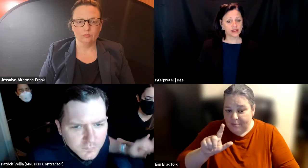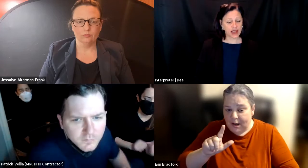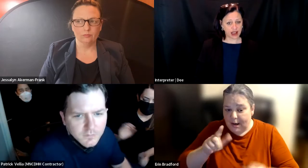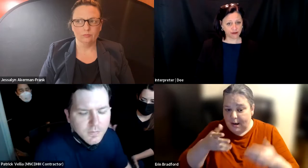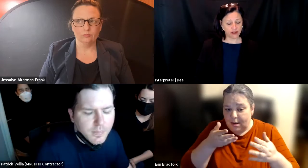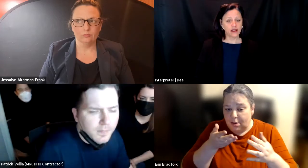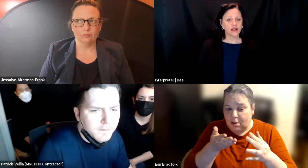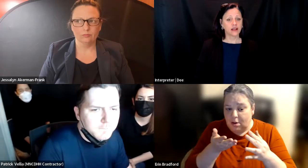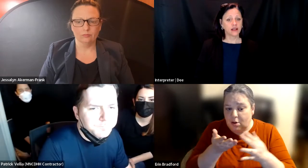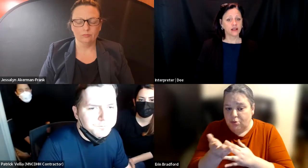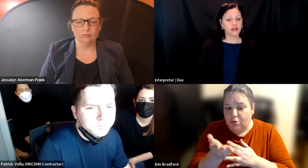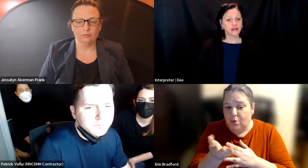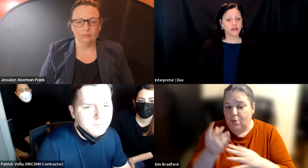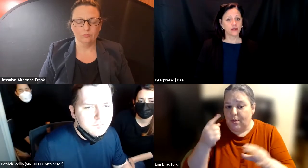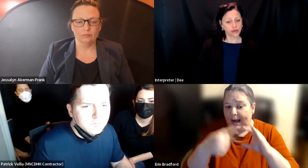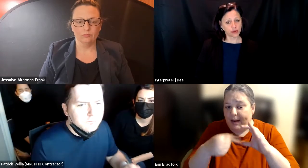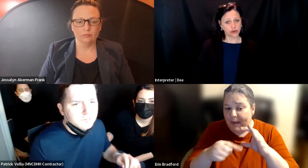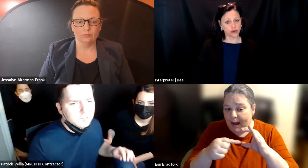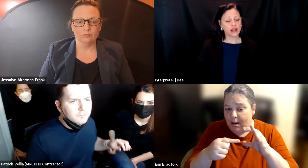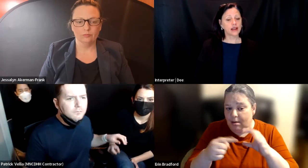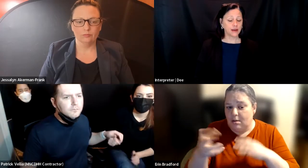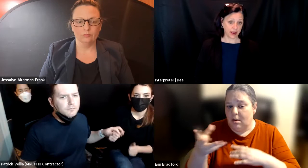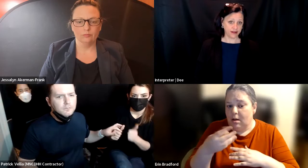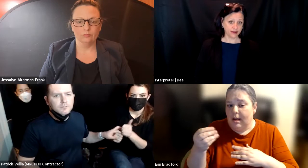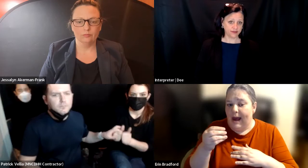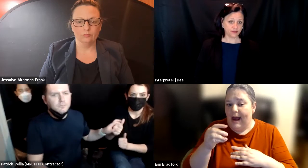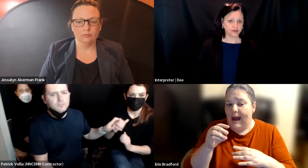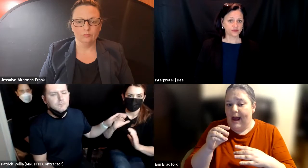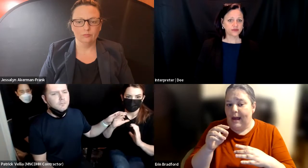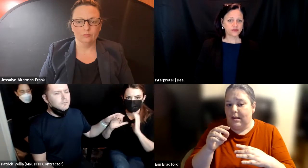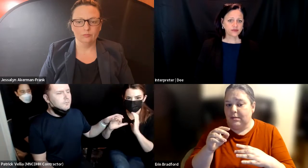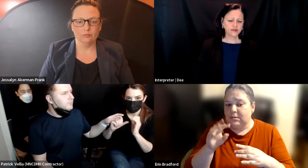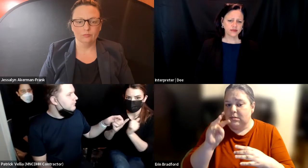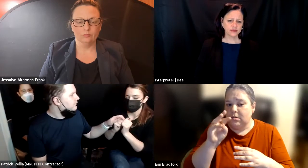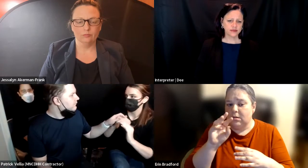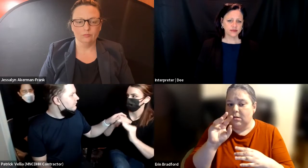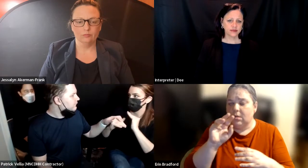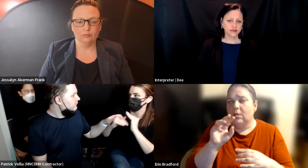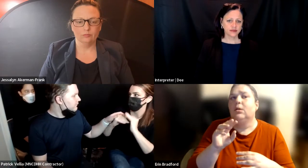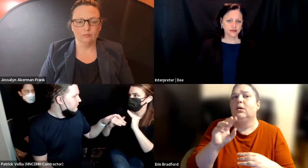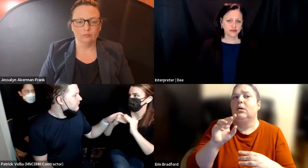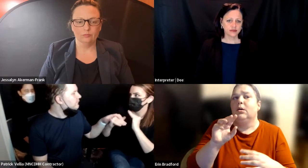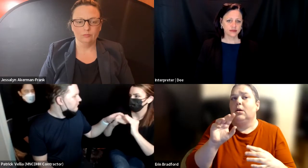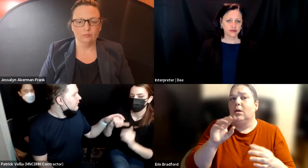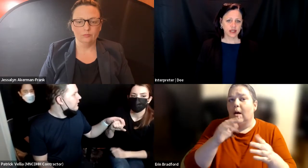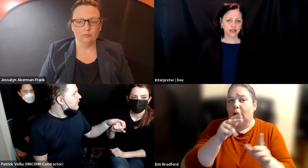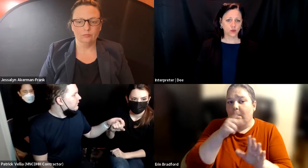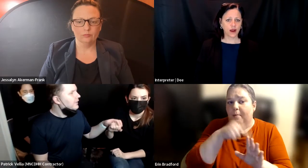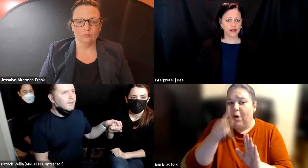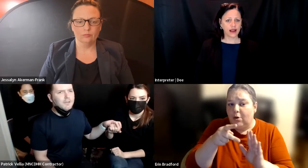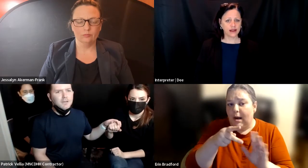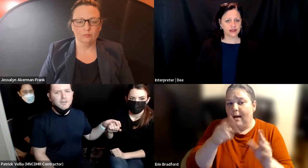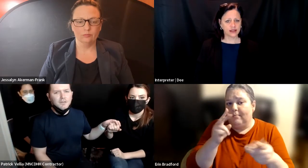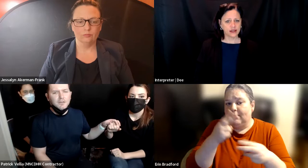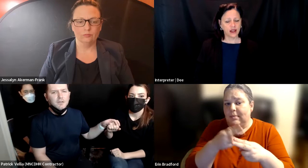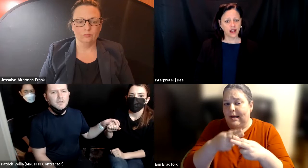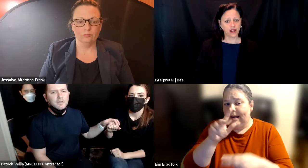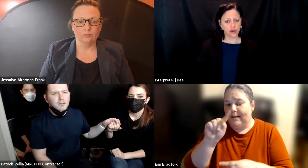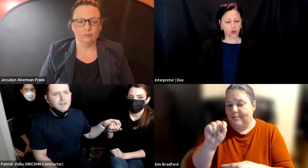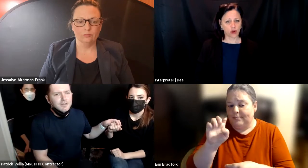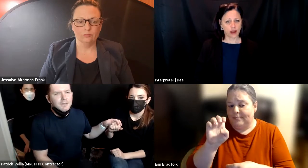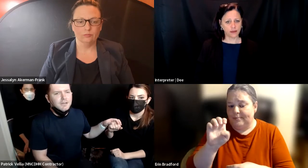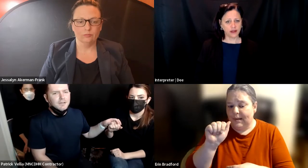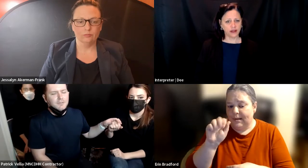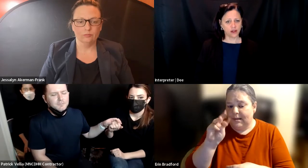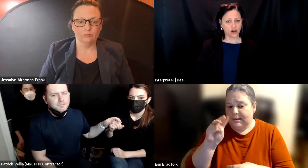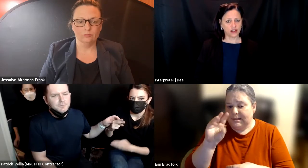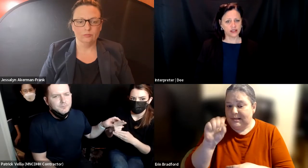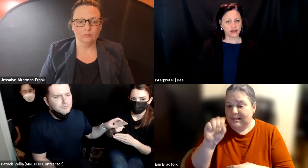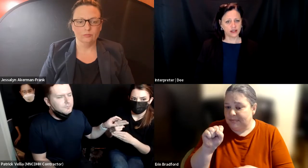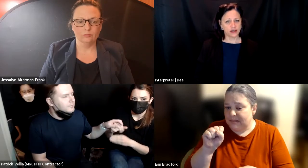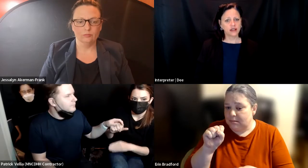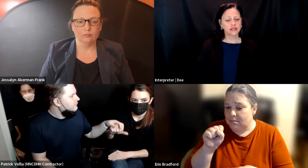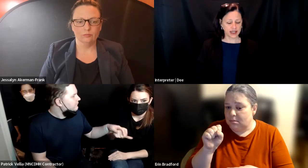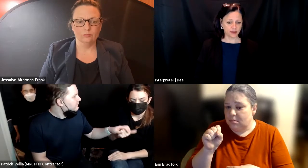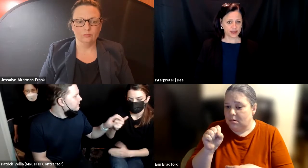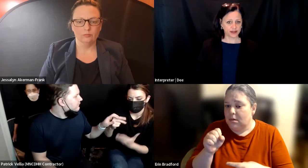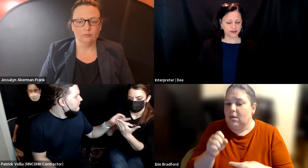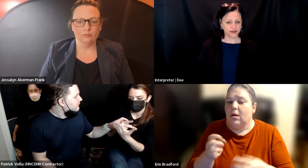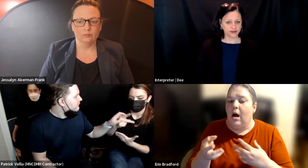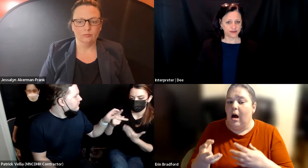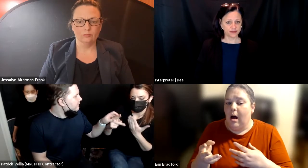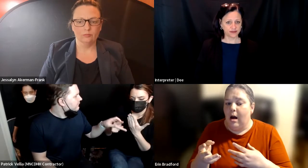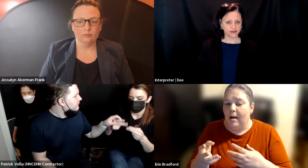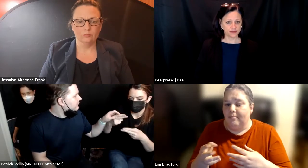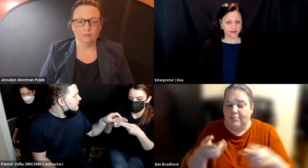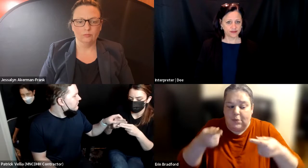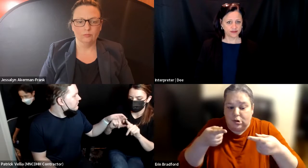staff in the library.